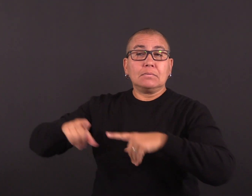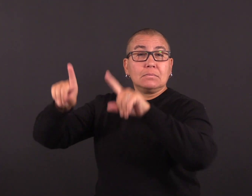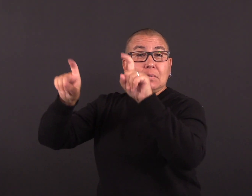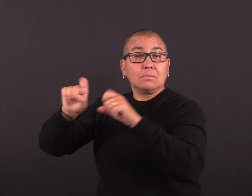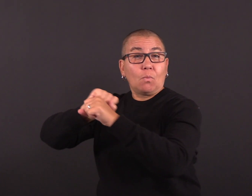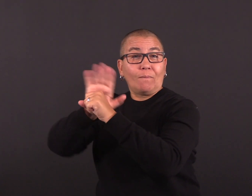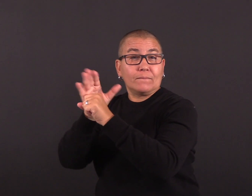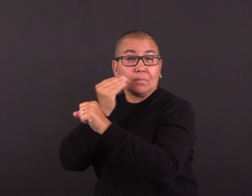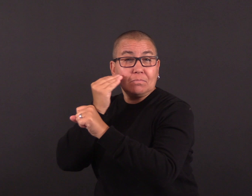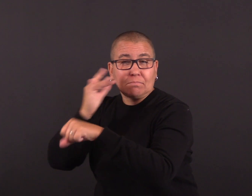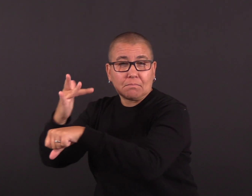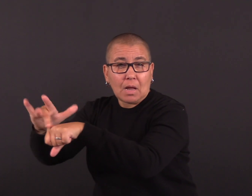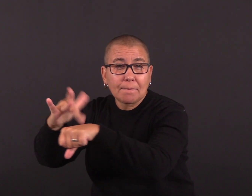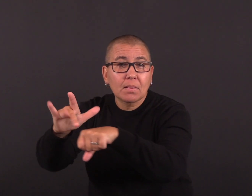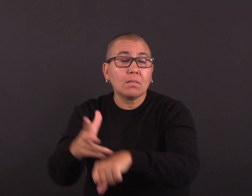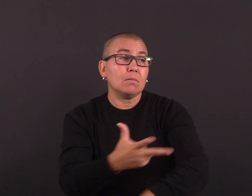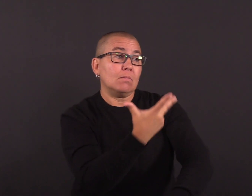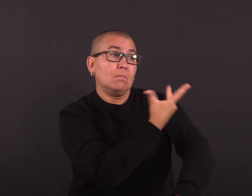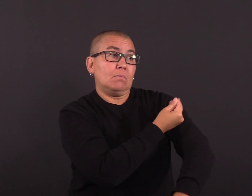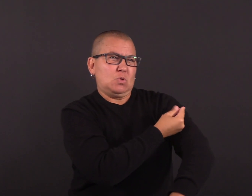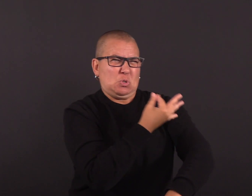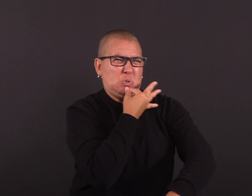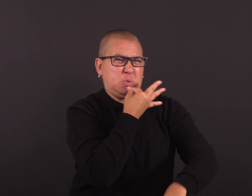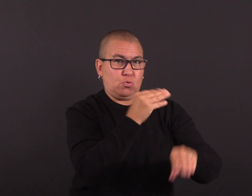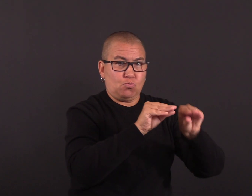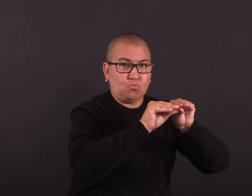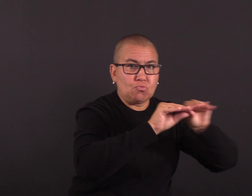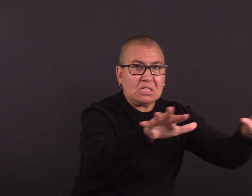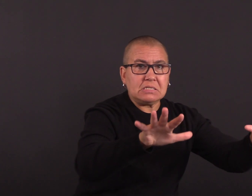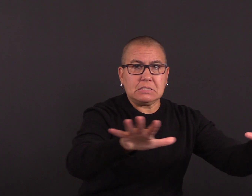Public health officials have said that they're well-equipped for the latest